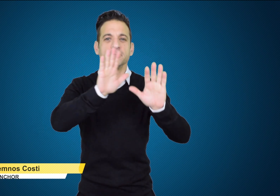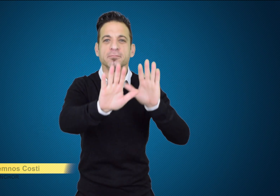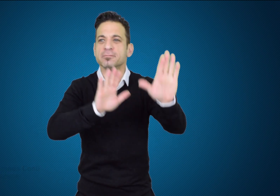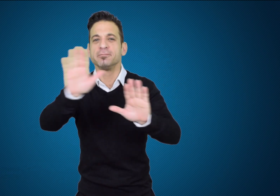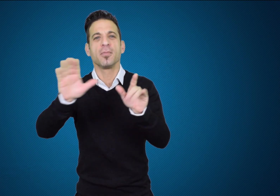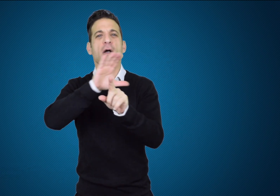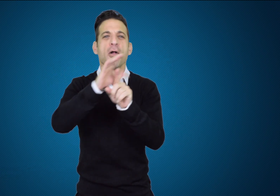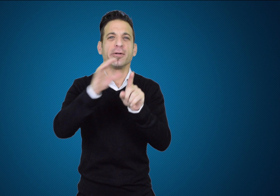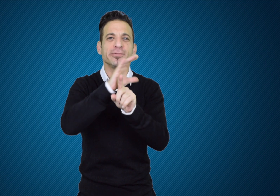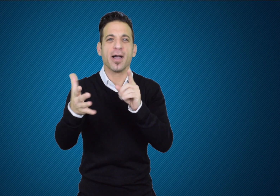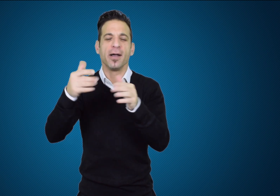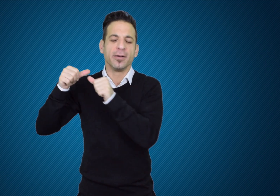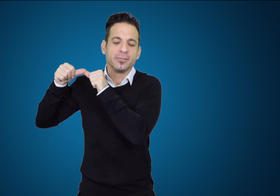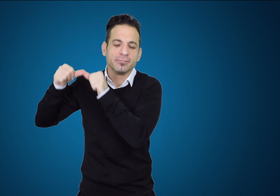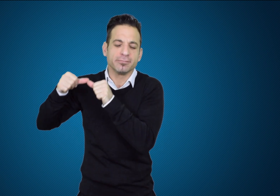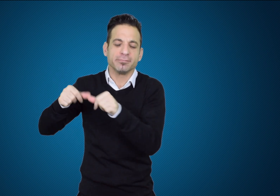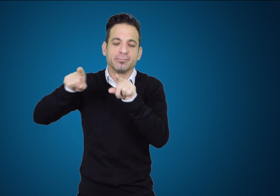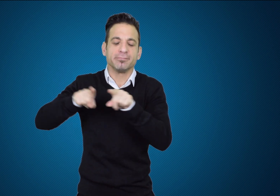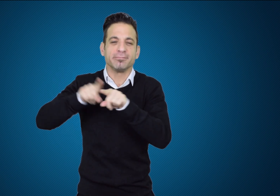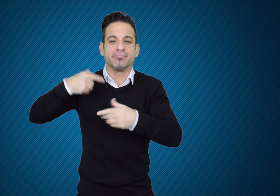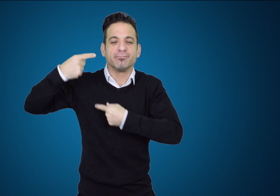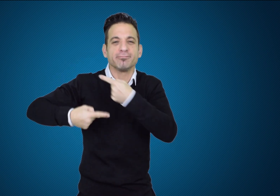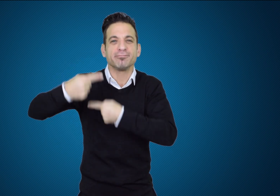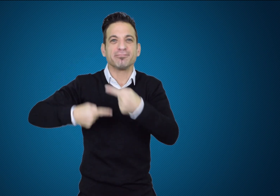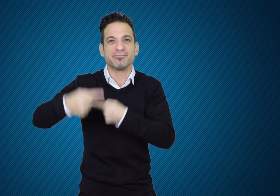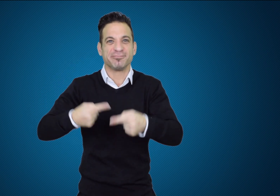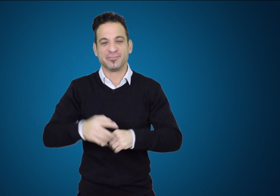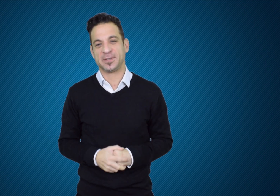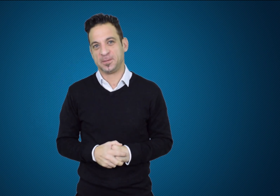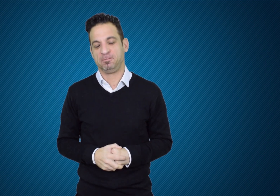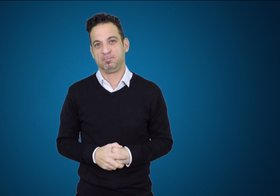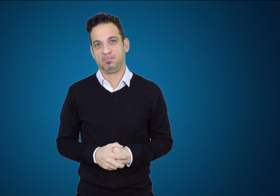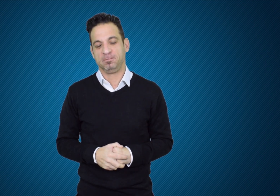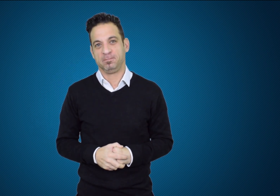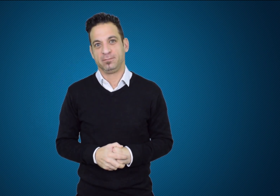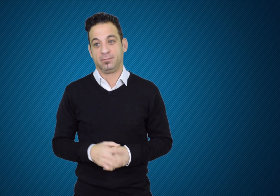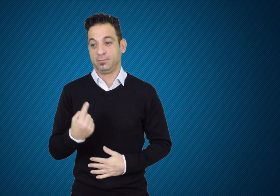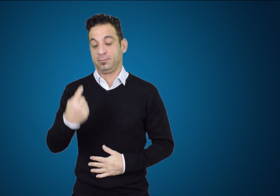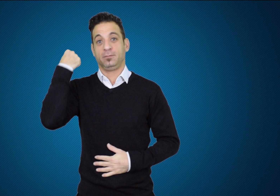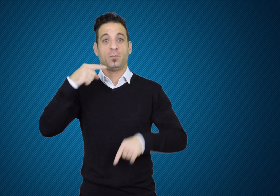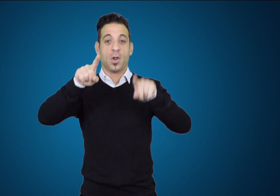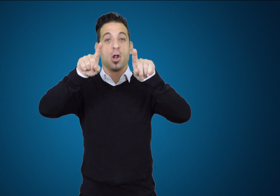I hope you celebrated it following your culture and local traditions!